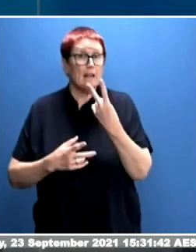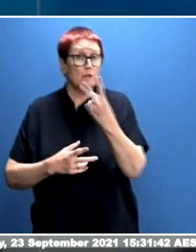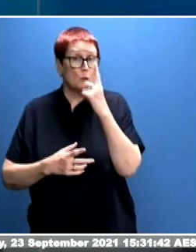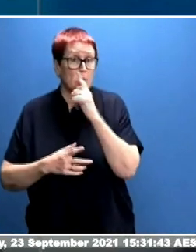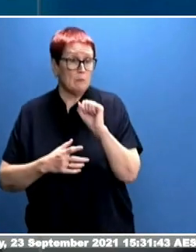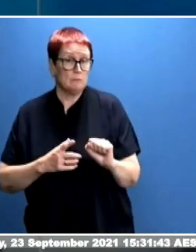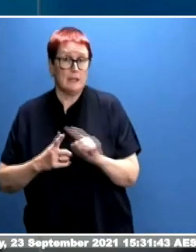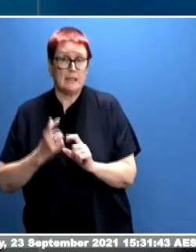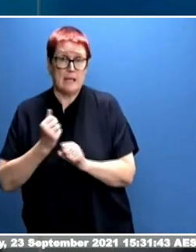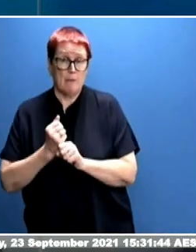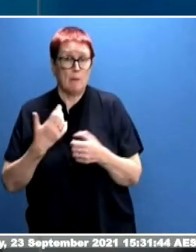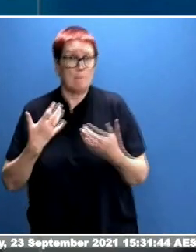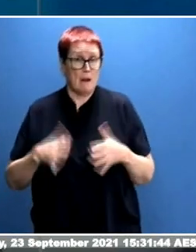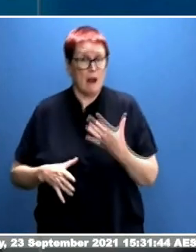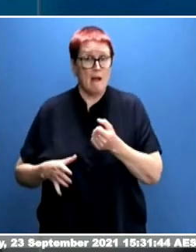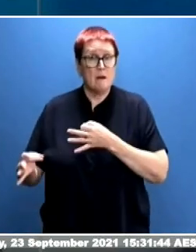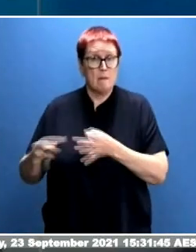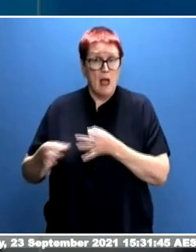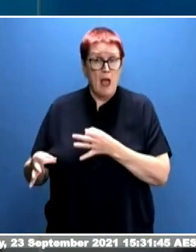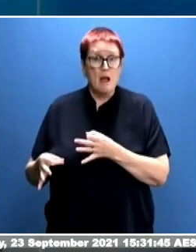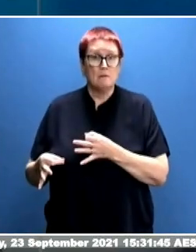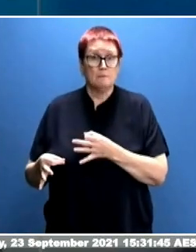have transition plans which are really very, very different to each other,